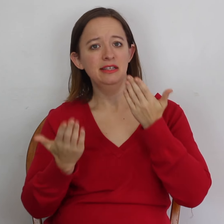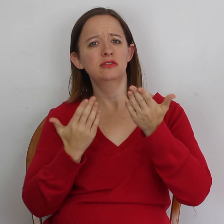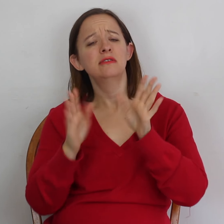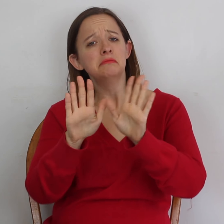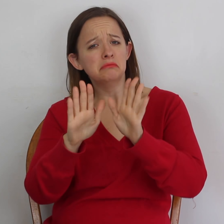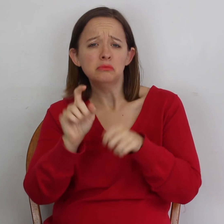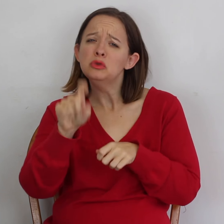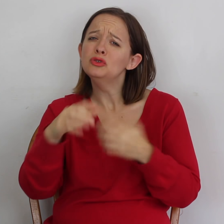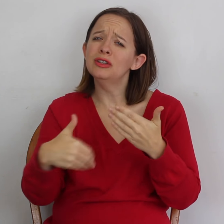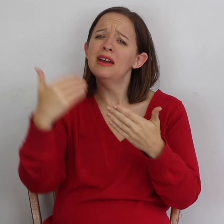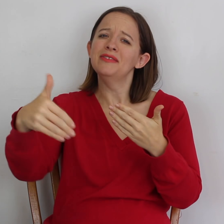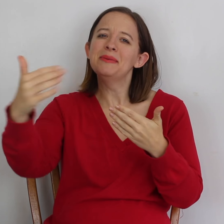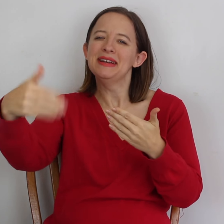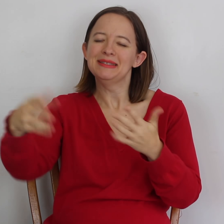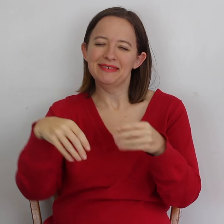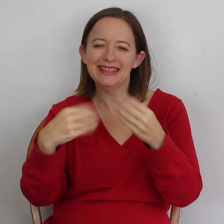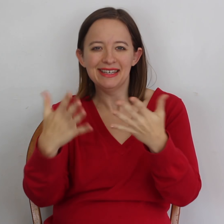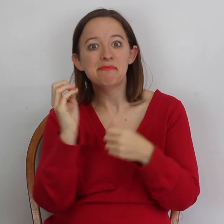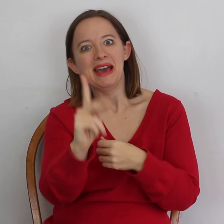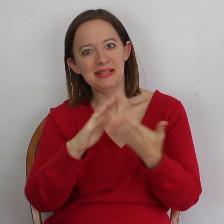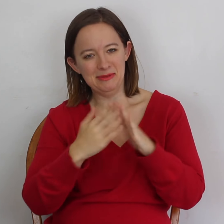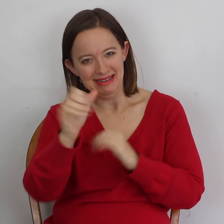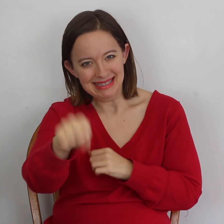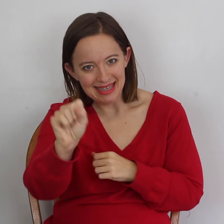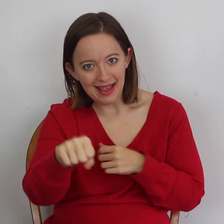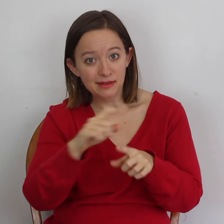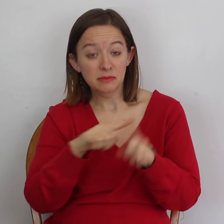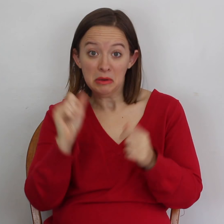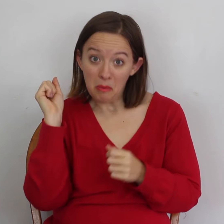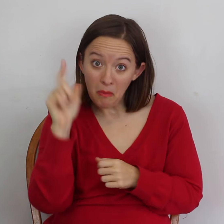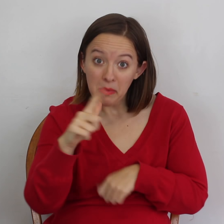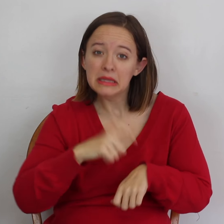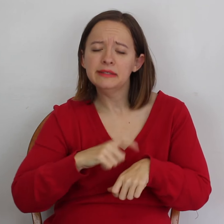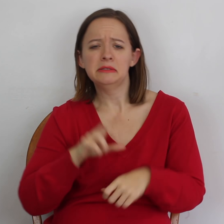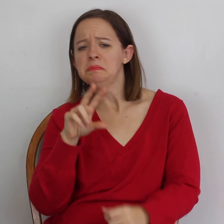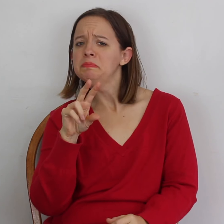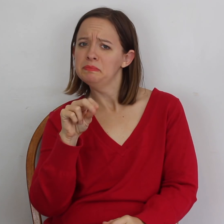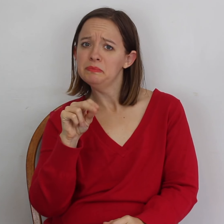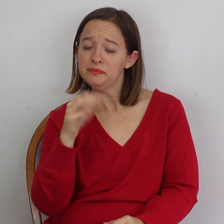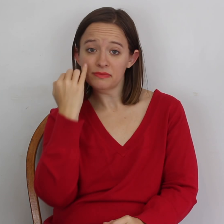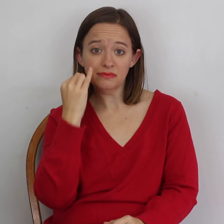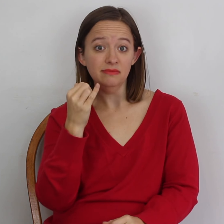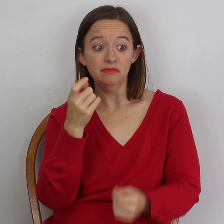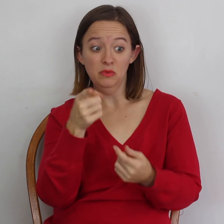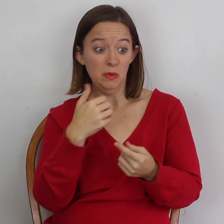The reason I'm making this video is often interpreters often have a hard time saying no, especially if it's related to pro bono work.